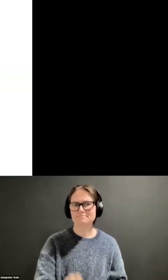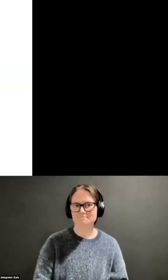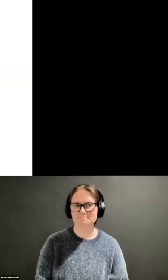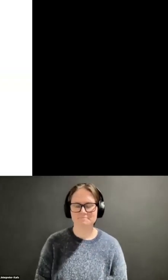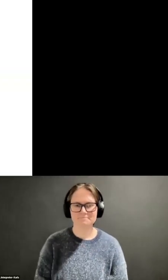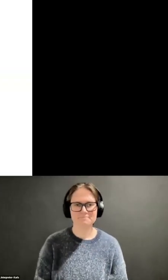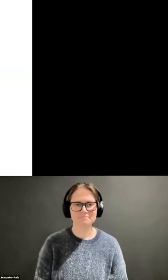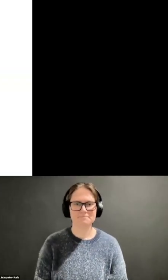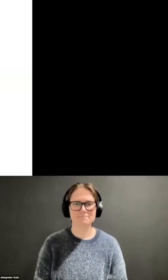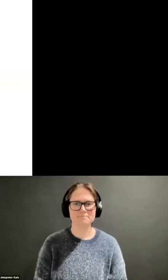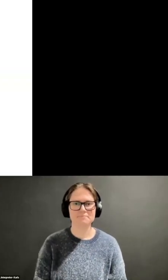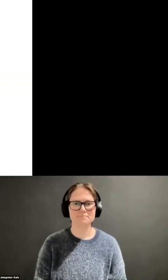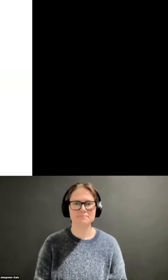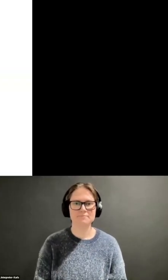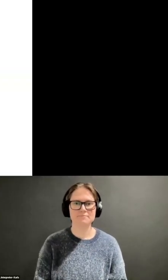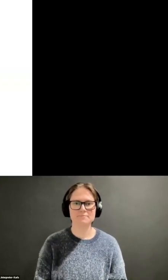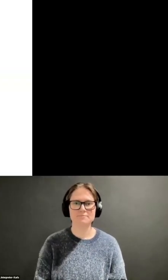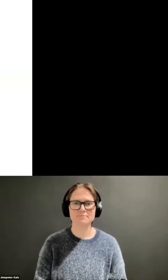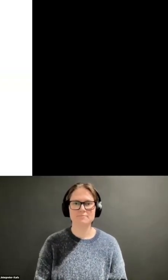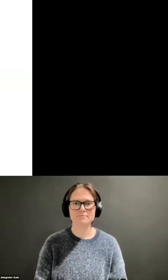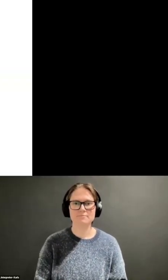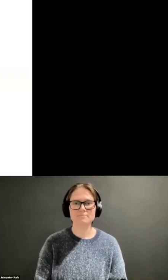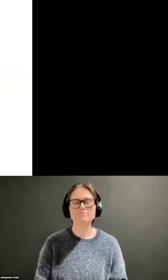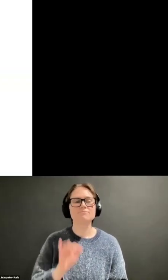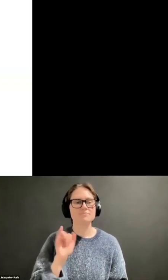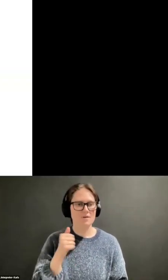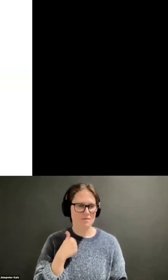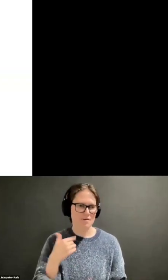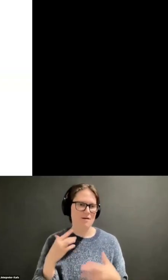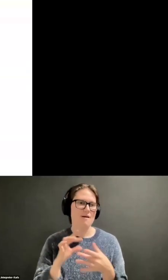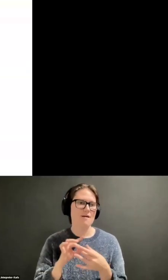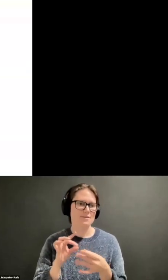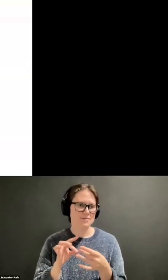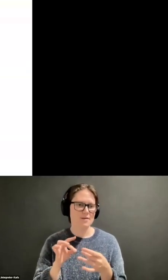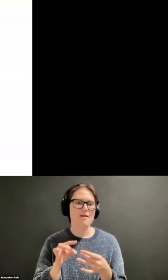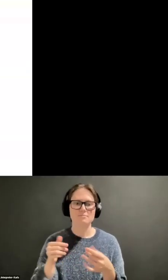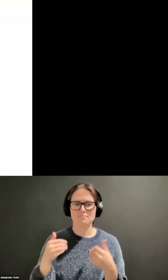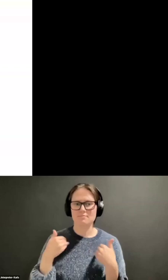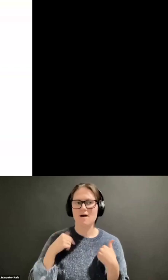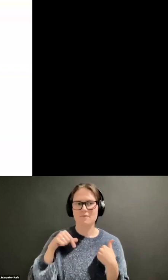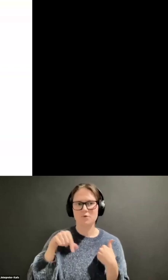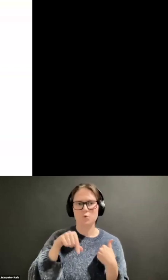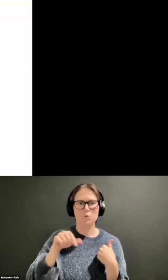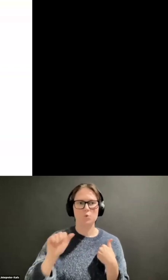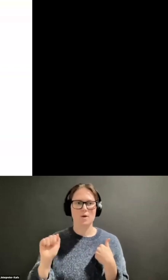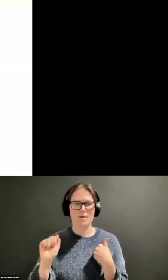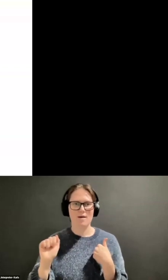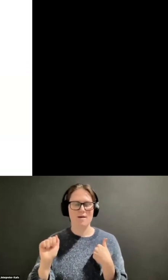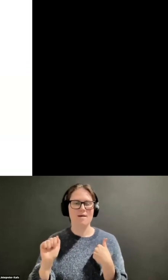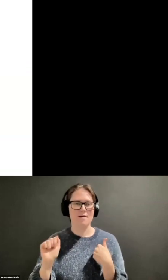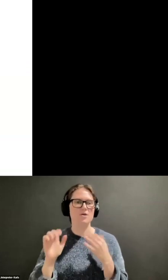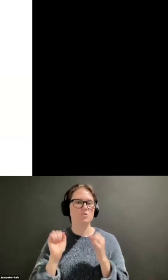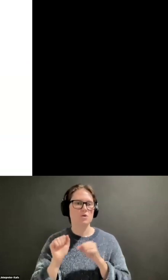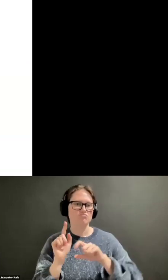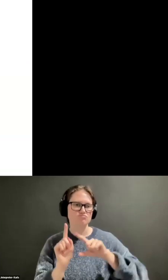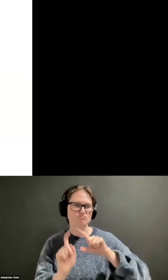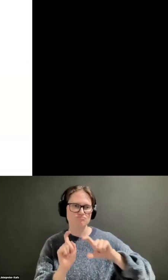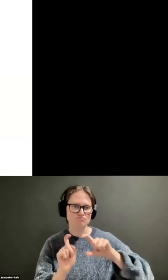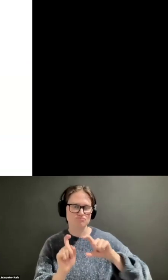And as I said, we have a Q&A function available for you to ask questions. We will save about five minutes